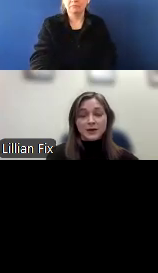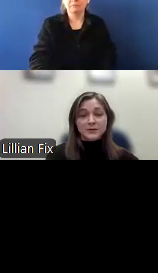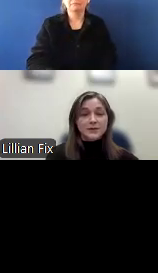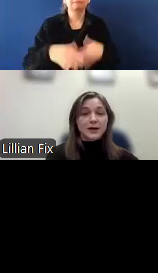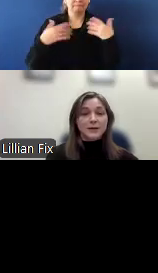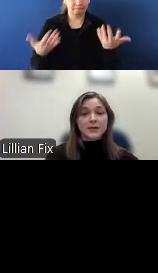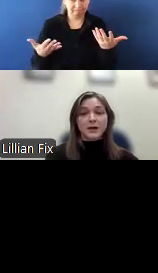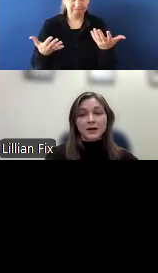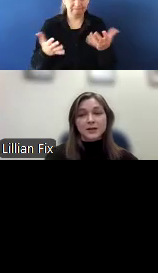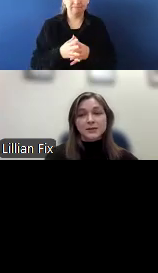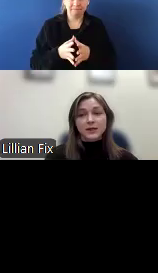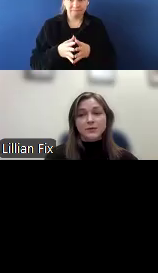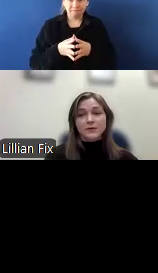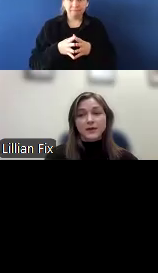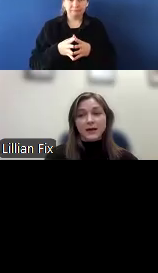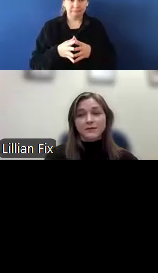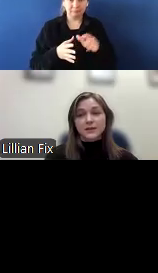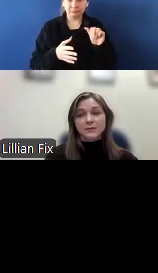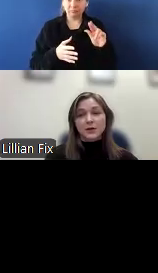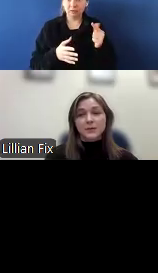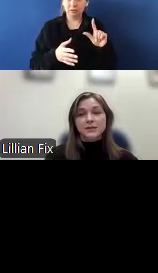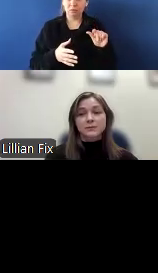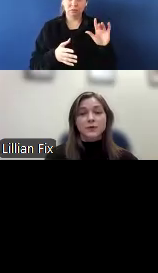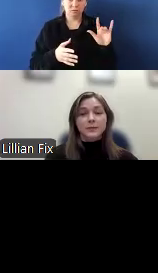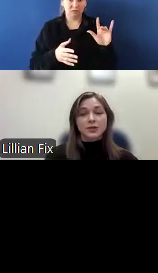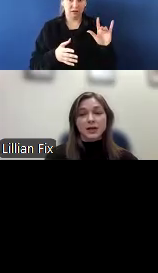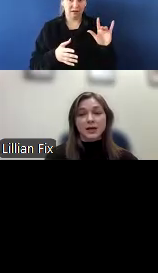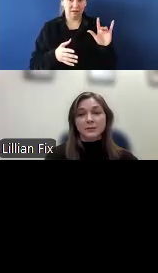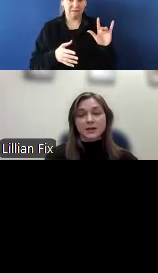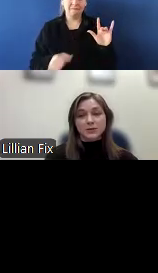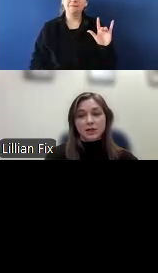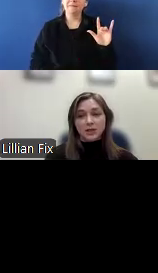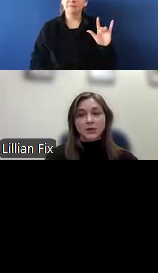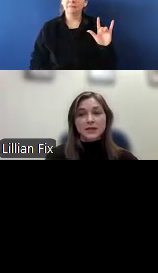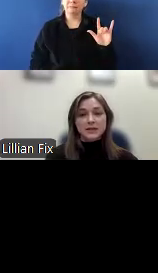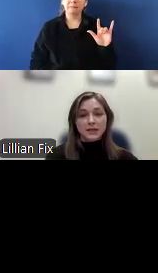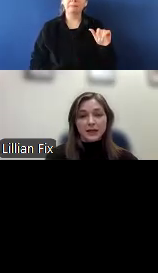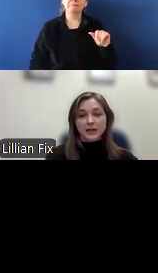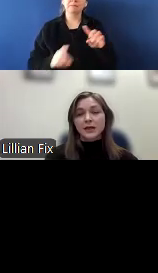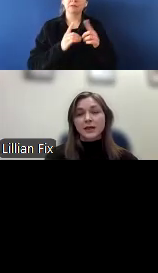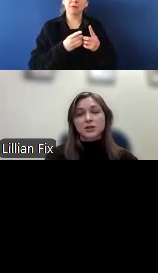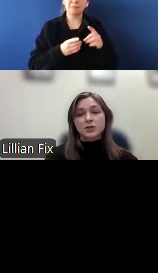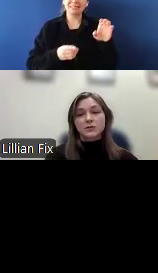background, in August 2025, the Department's Employment and Training Administration, or ETA,